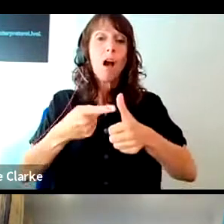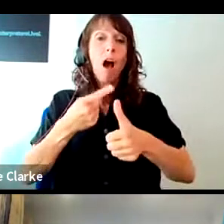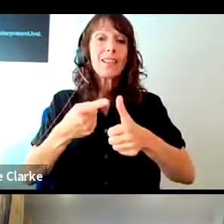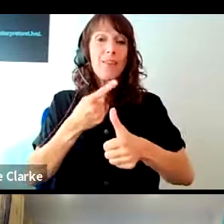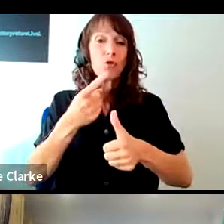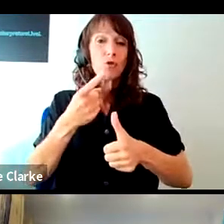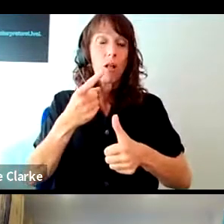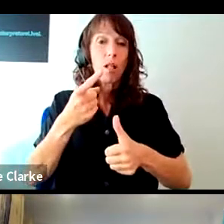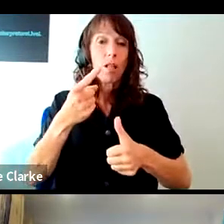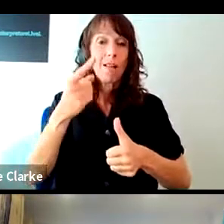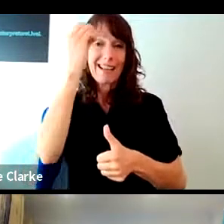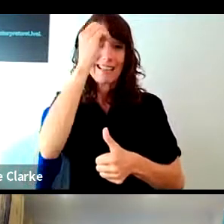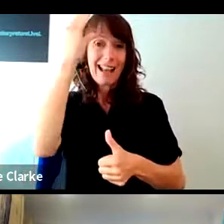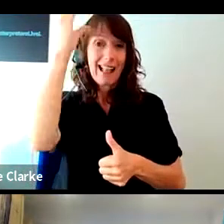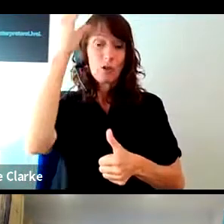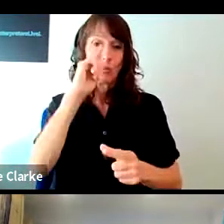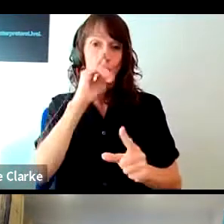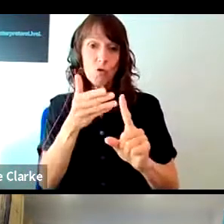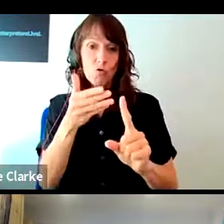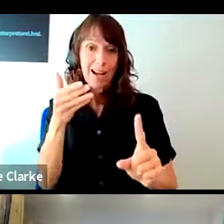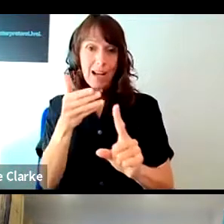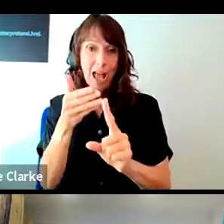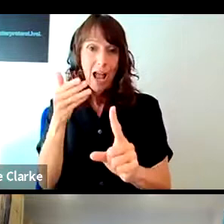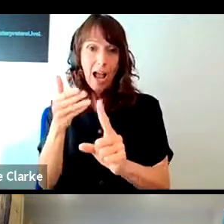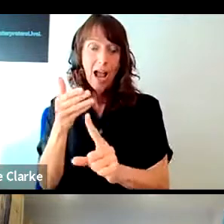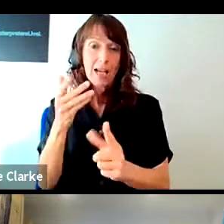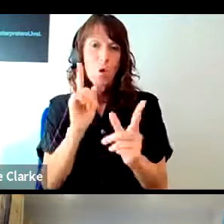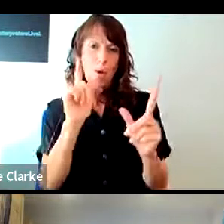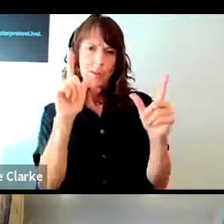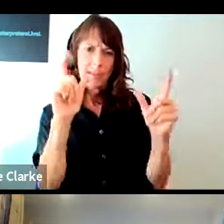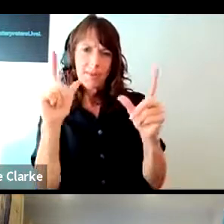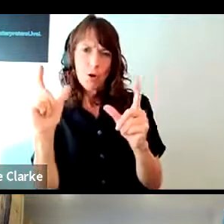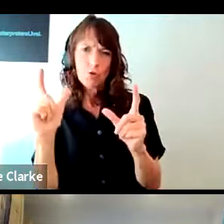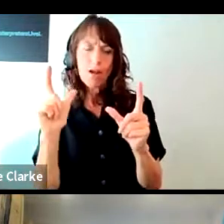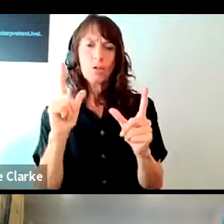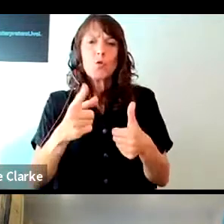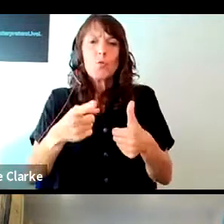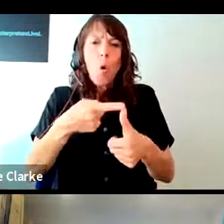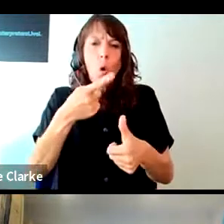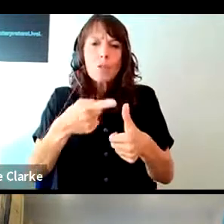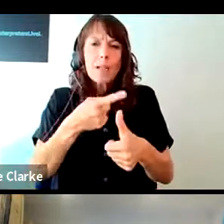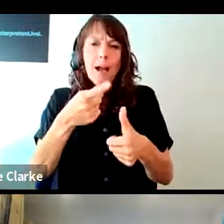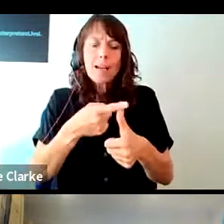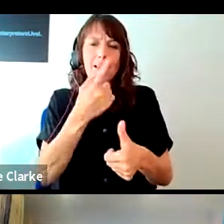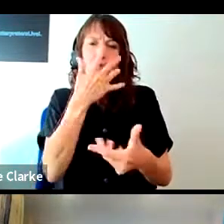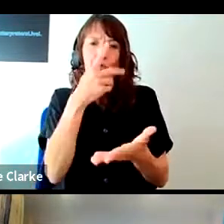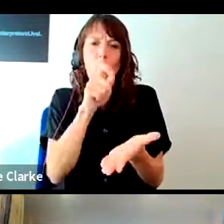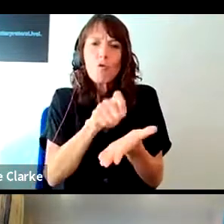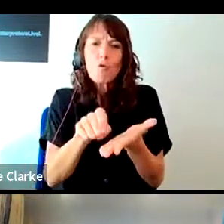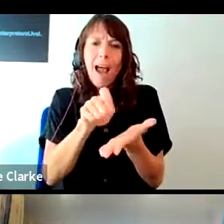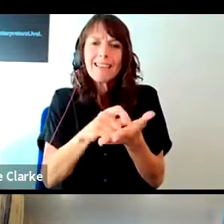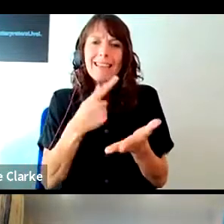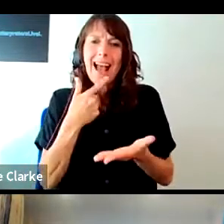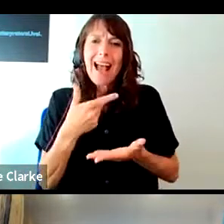recognize what is in a photo to automatically write a description for it. If you don't have